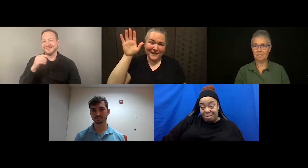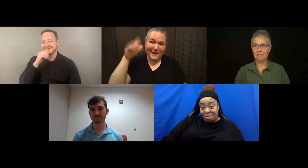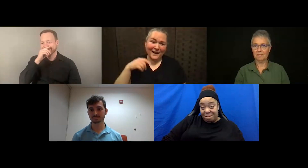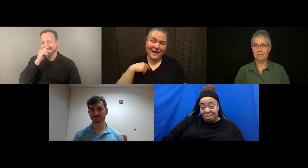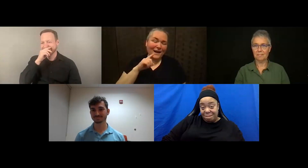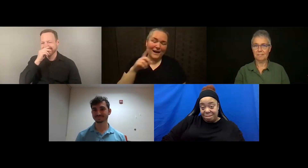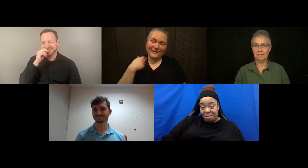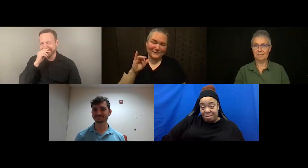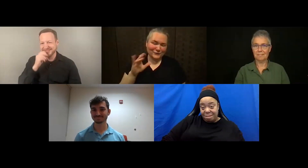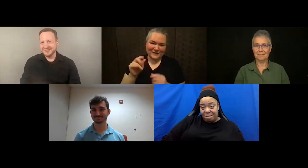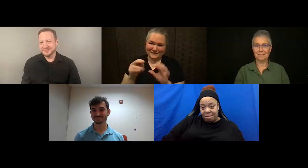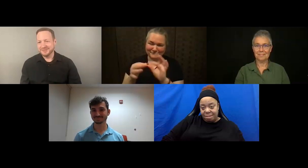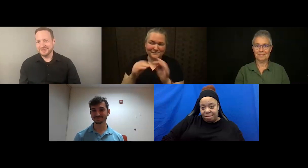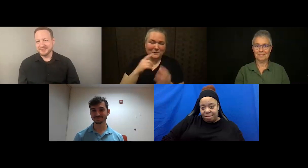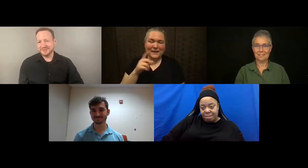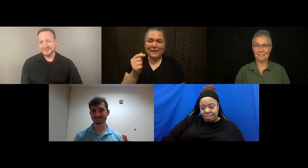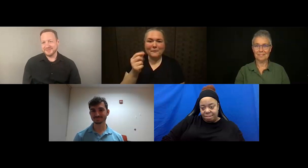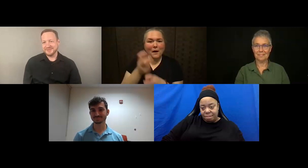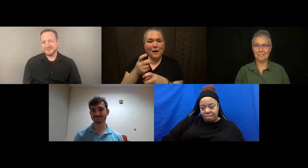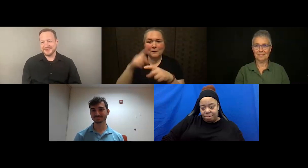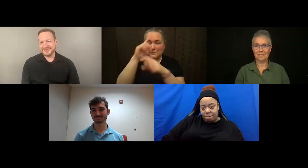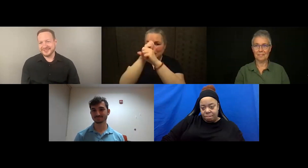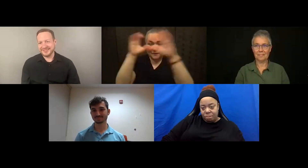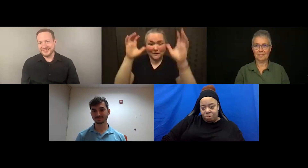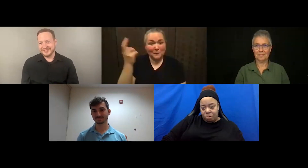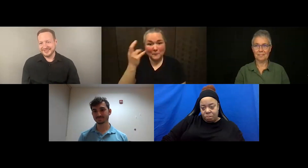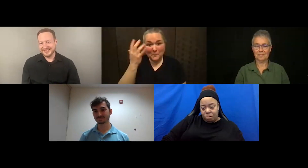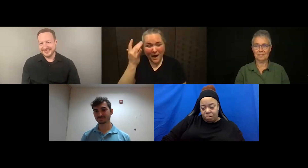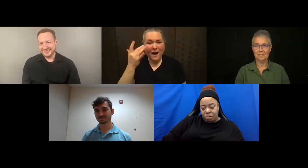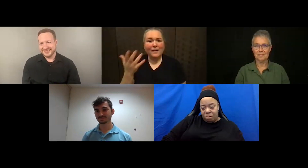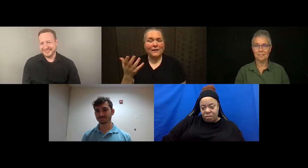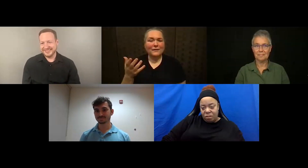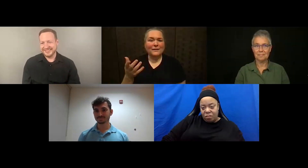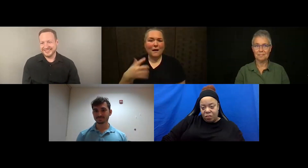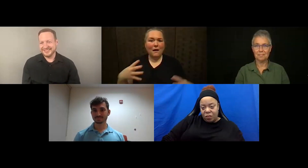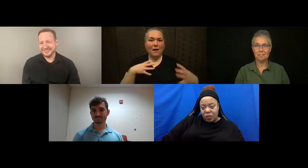Jillian: I just need to make a quick comment on that because it's hard to imagine.